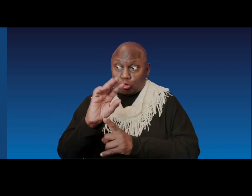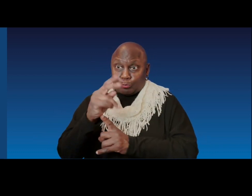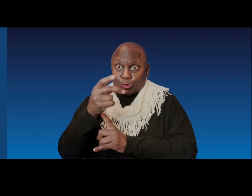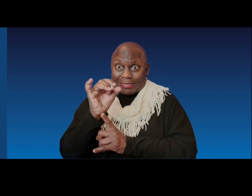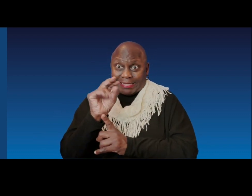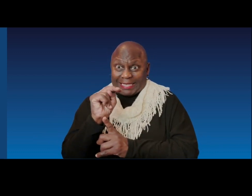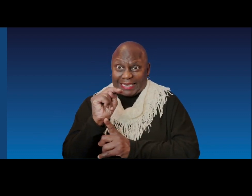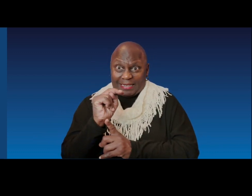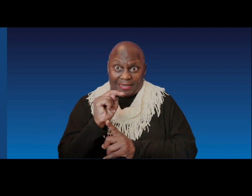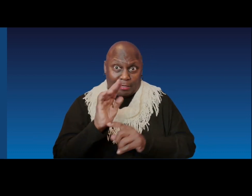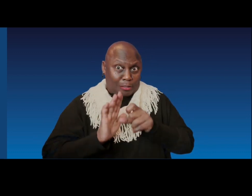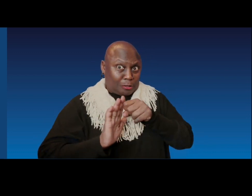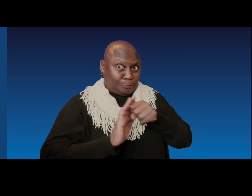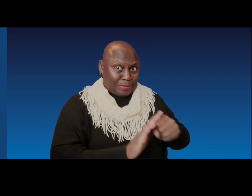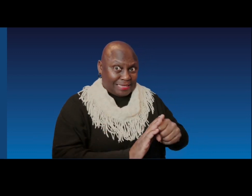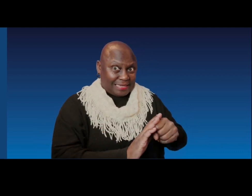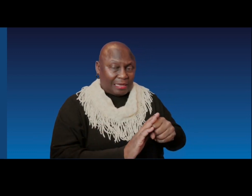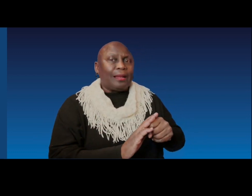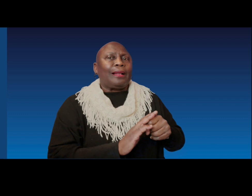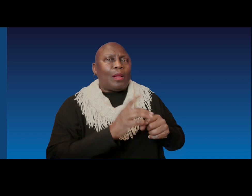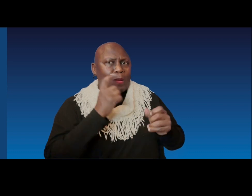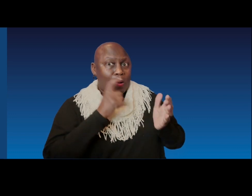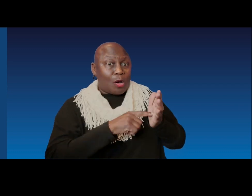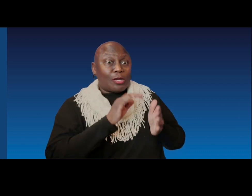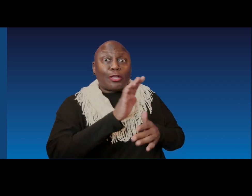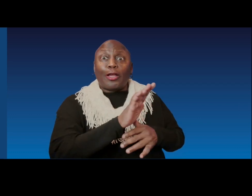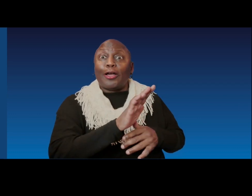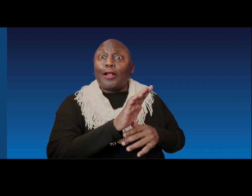With language suppression, you'll see